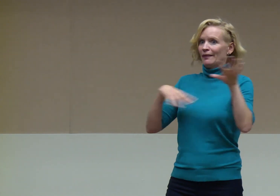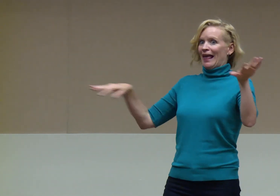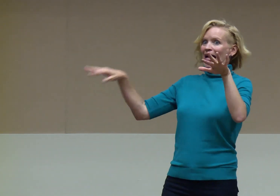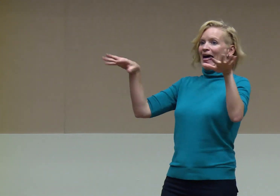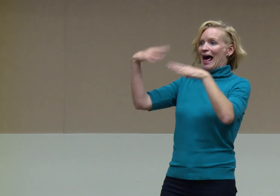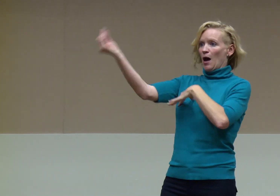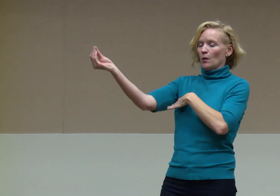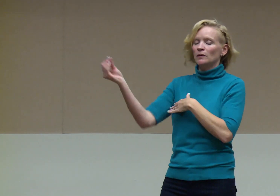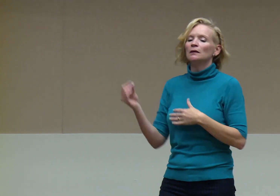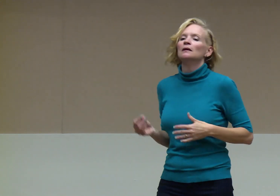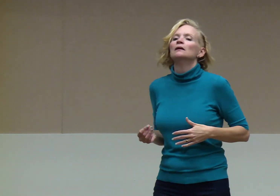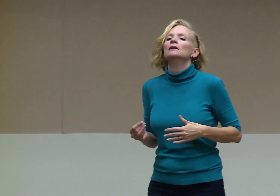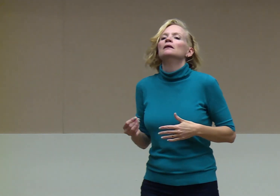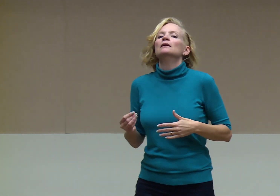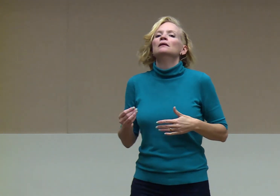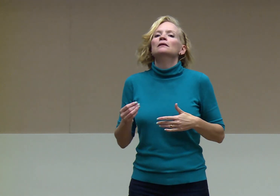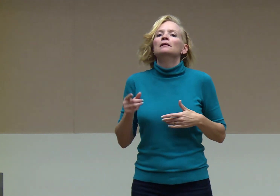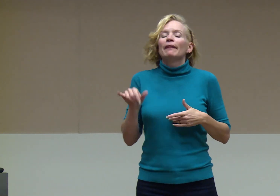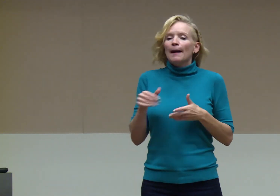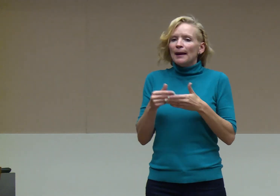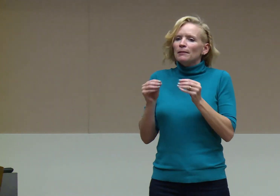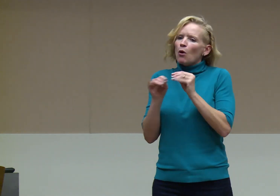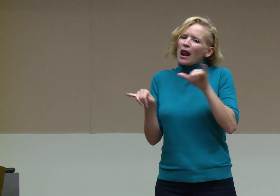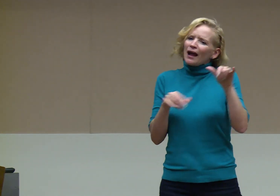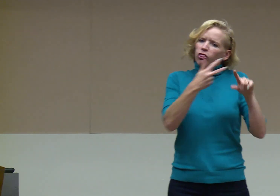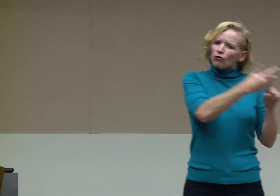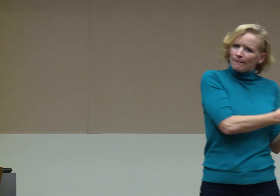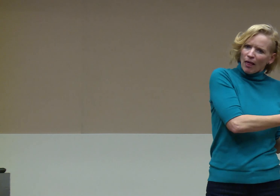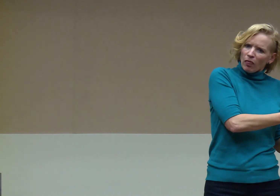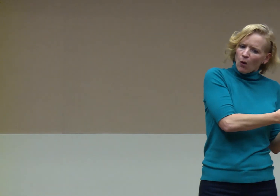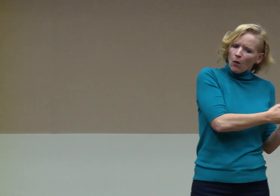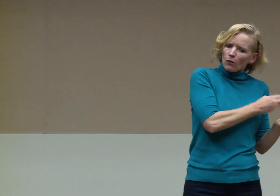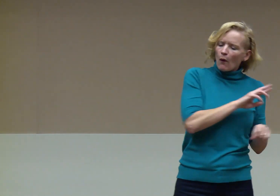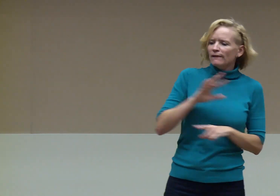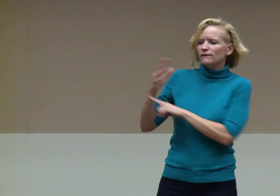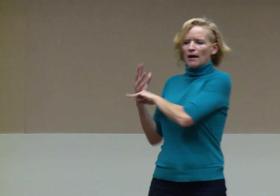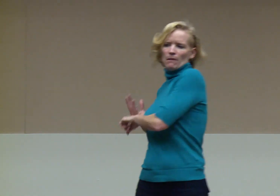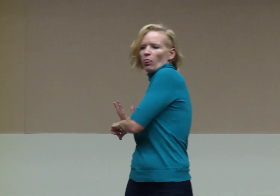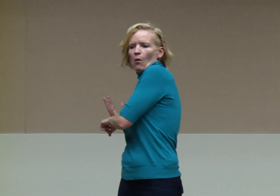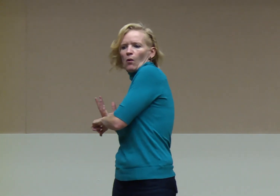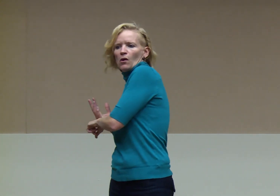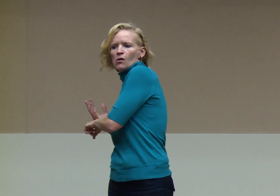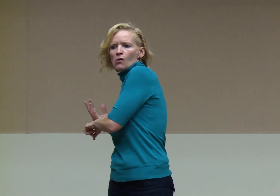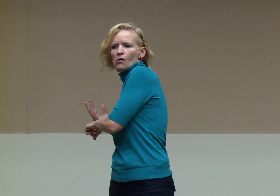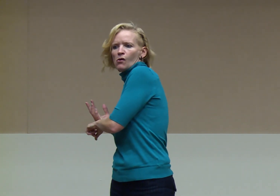does that give it extra time out in the world at a benefit as opposed to a baby that has 3 extra months in the womb?